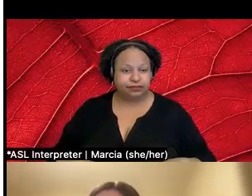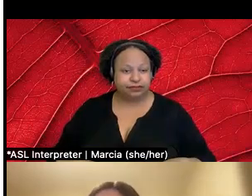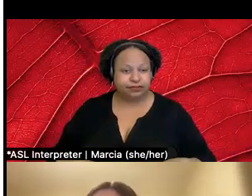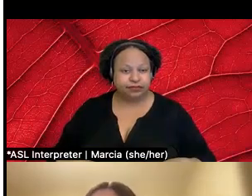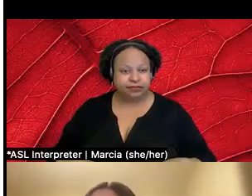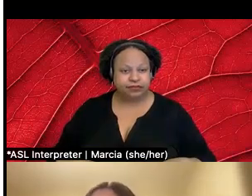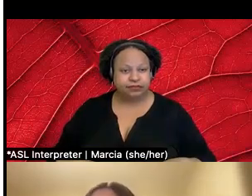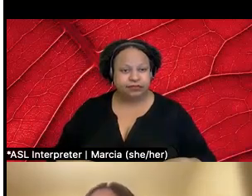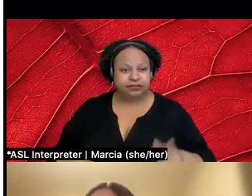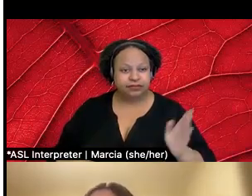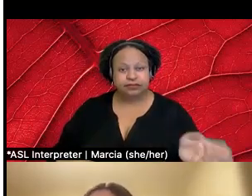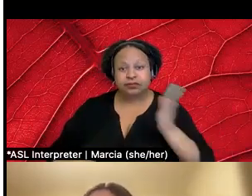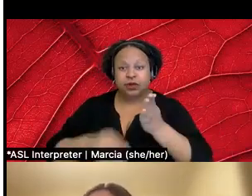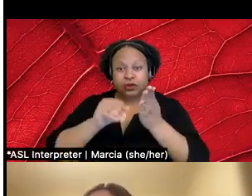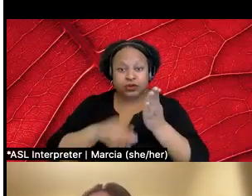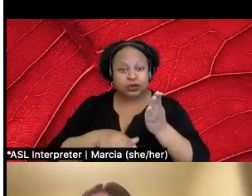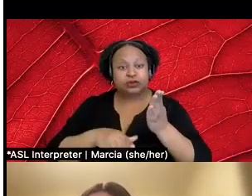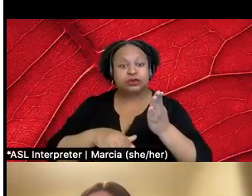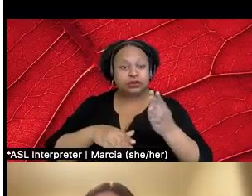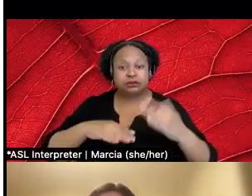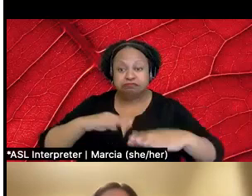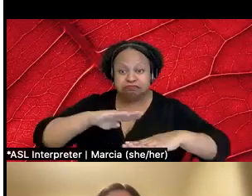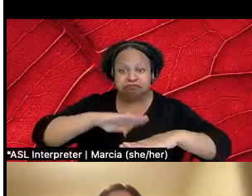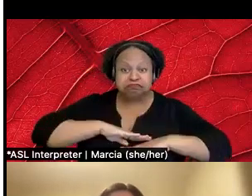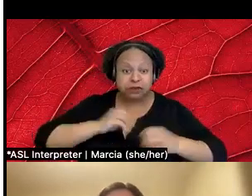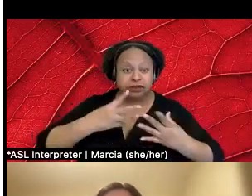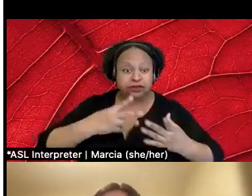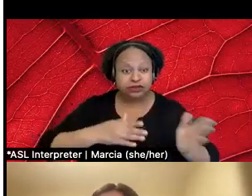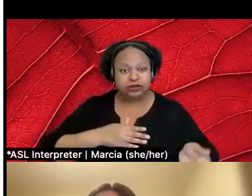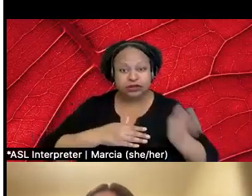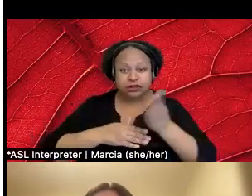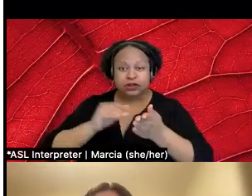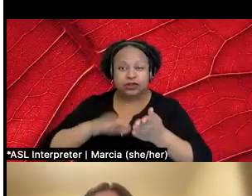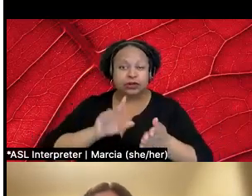Then we have the students initial scores for perceived performance and satisfaction T1.